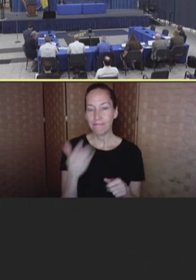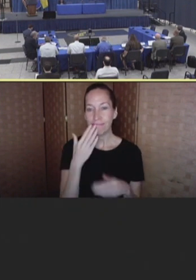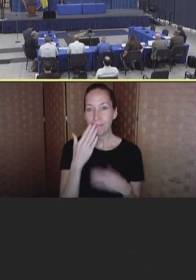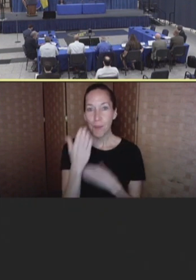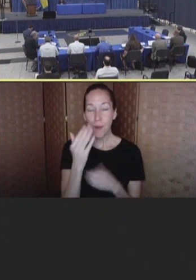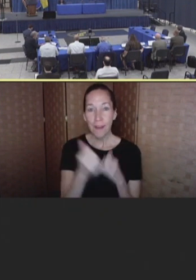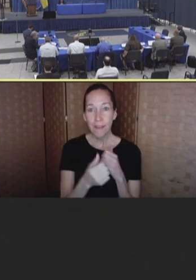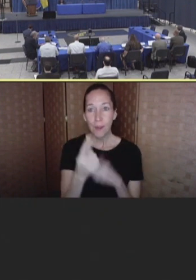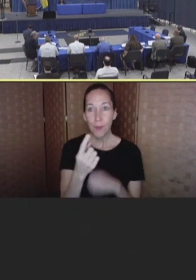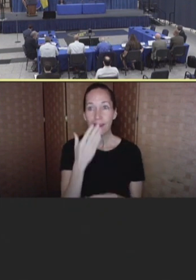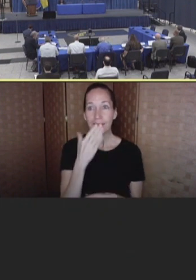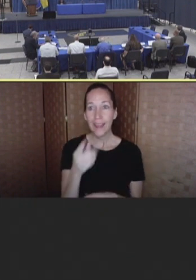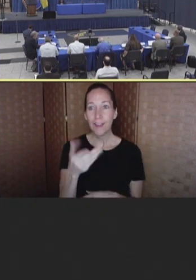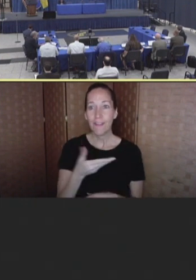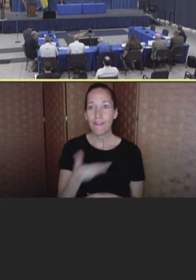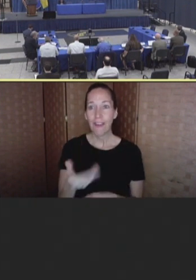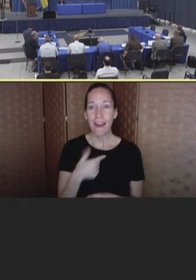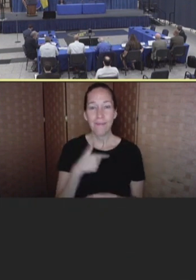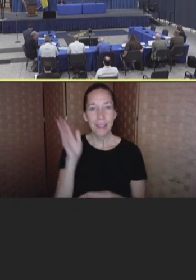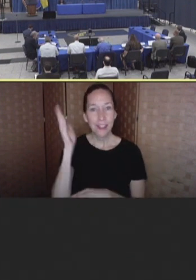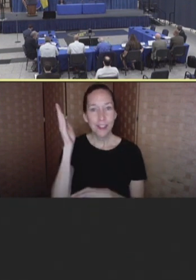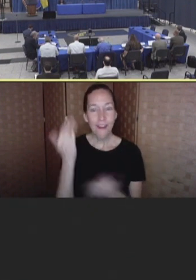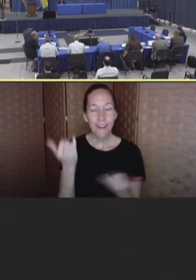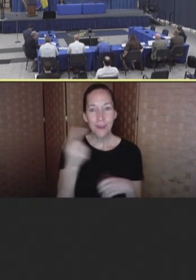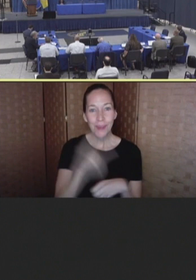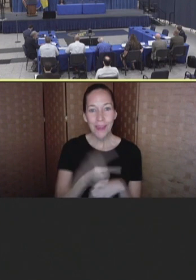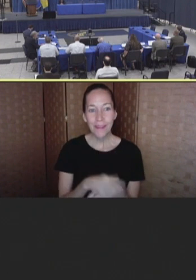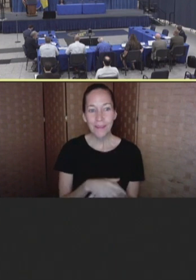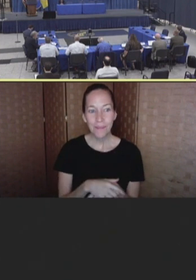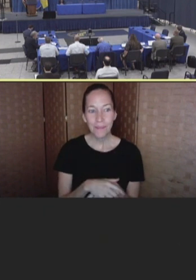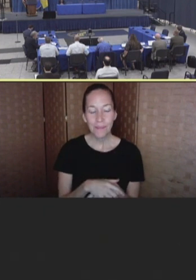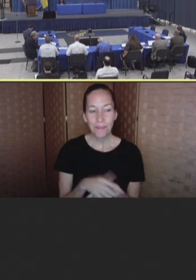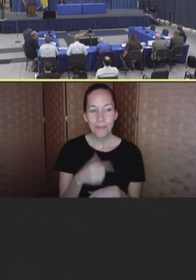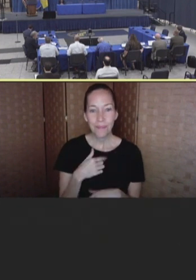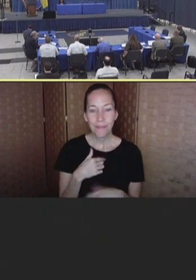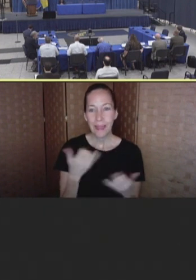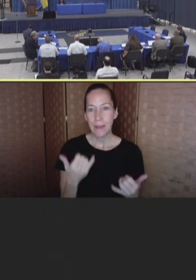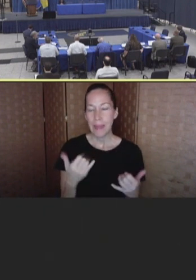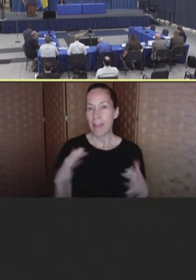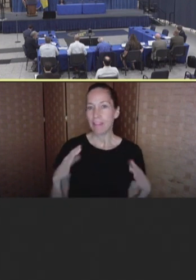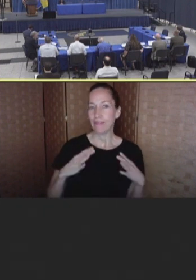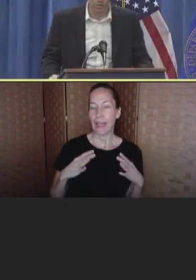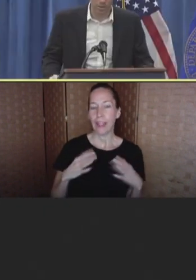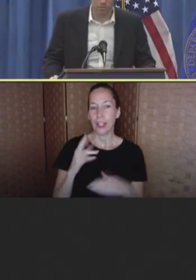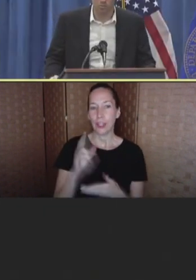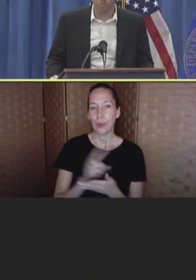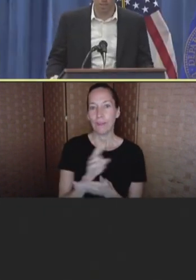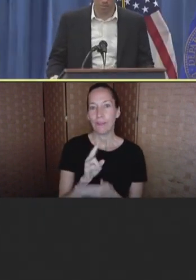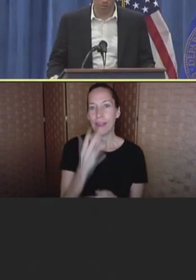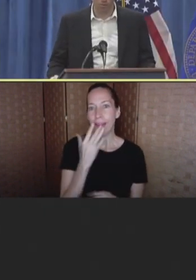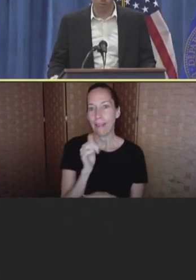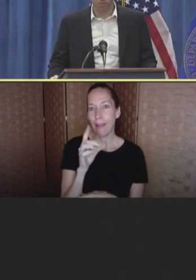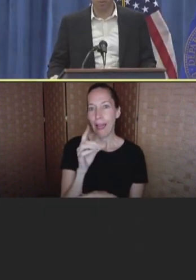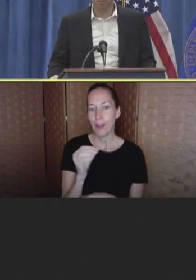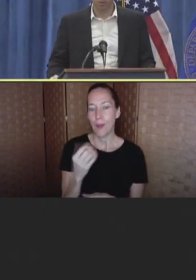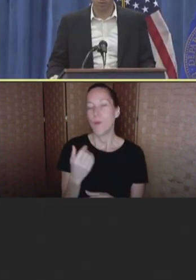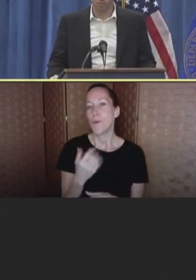Thank you for letting me talk here today. I am currently on sabbatical in University of Colorado, but originally I'm from Tel Aviv University, the Faculty of Medicine.